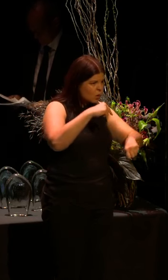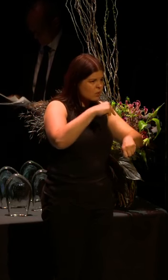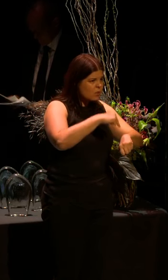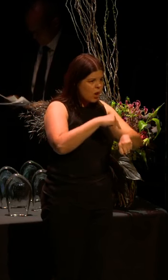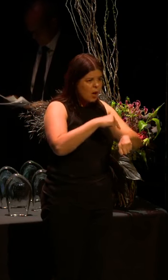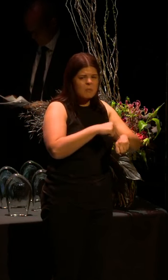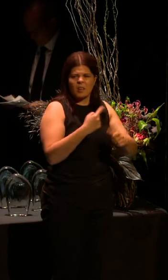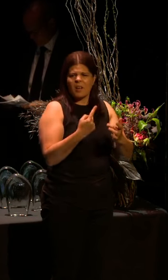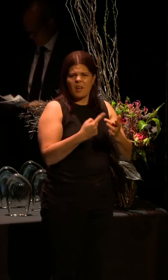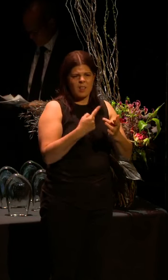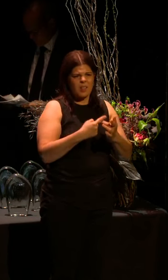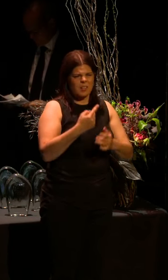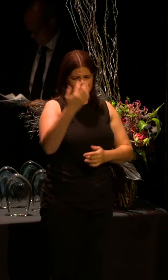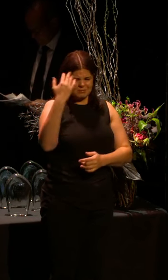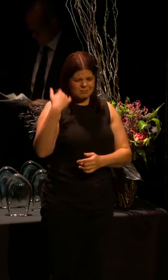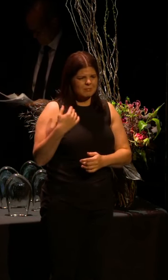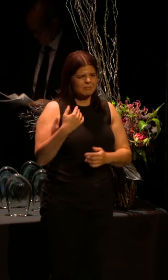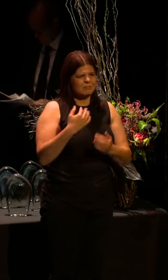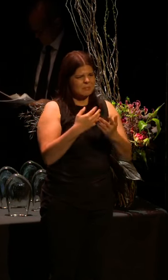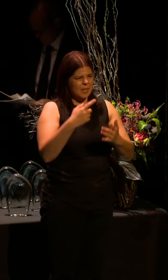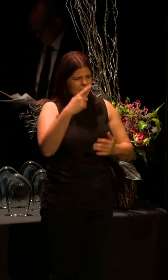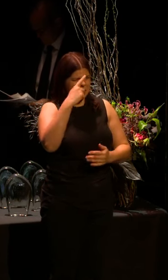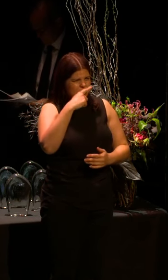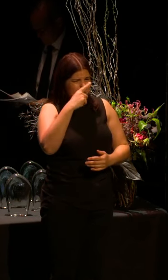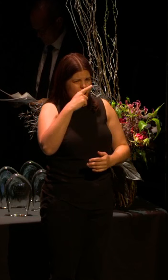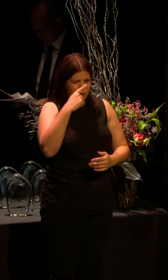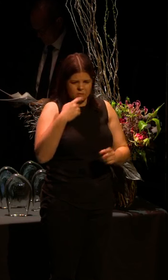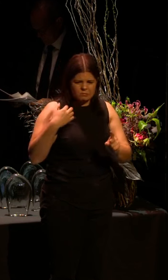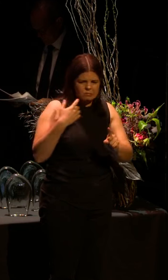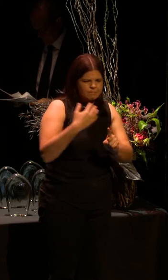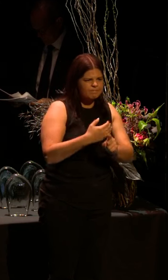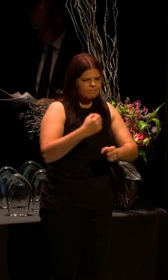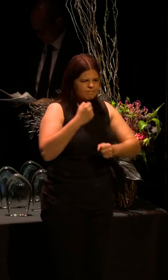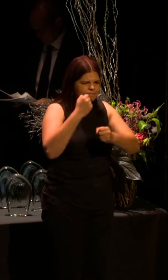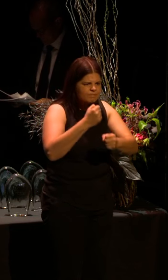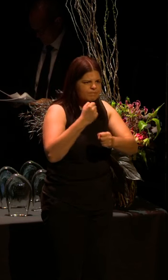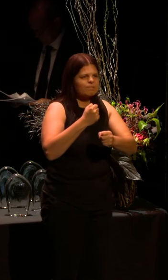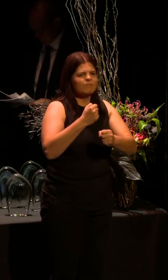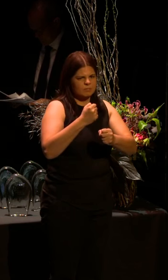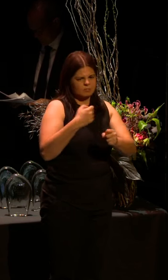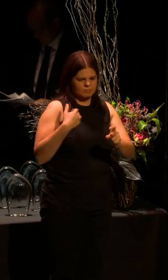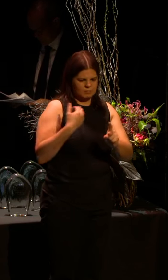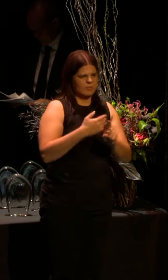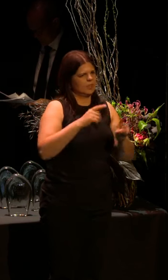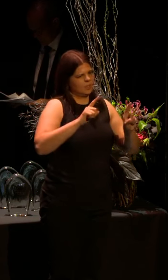that started the traditions for everyone. A welcome isn't just words.